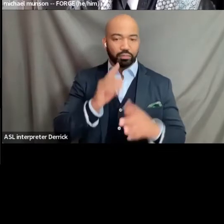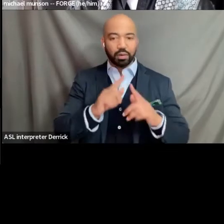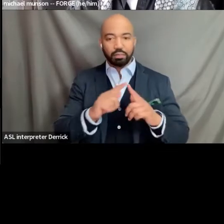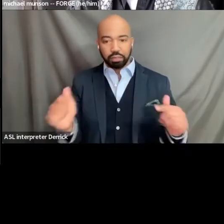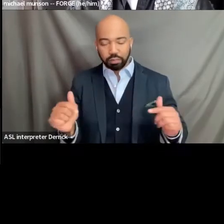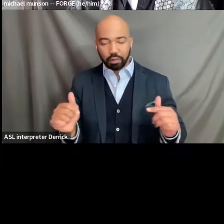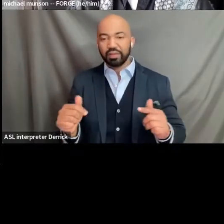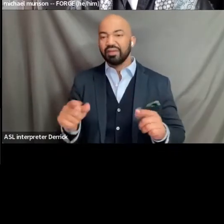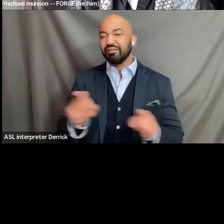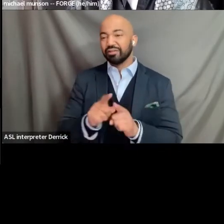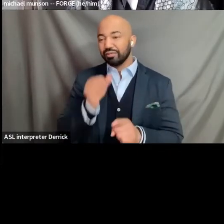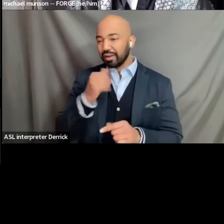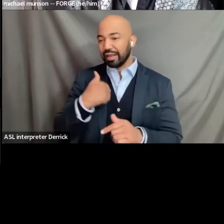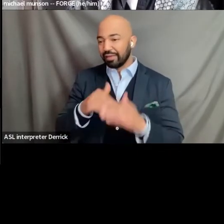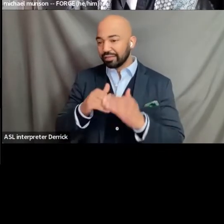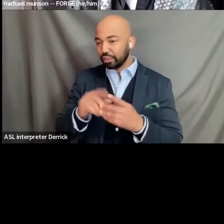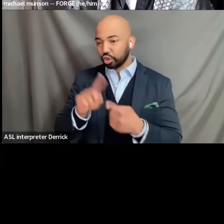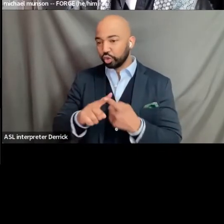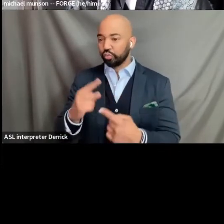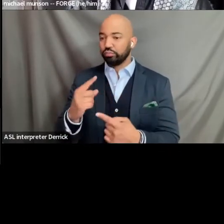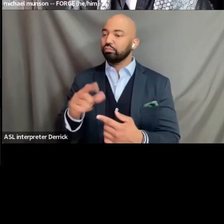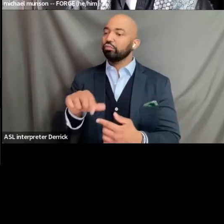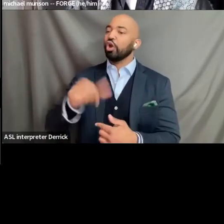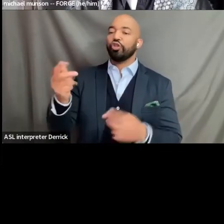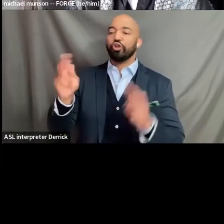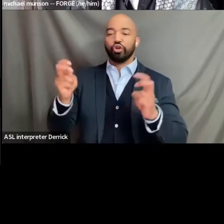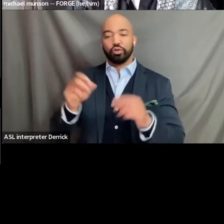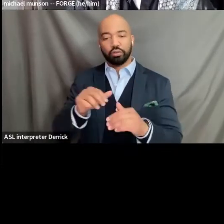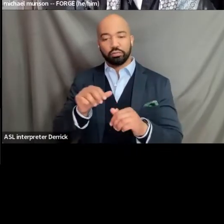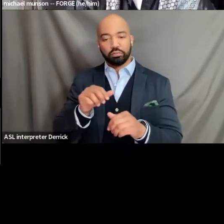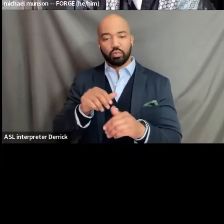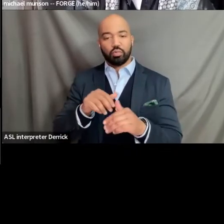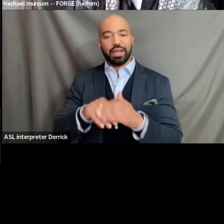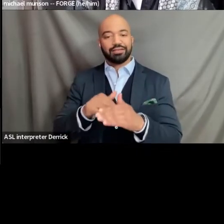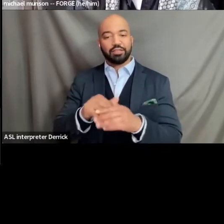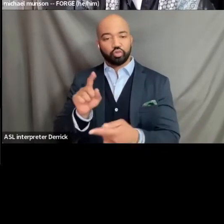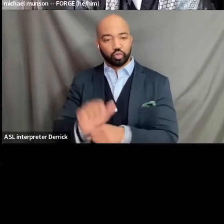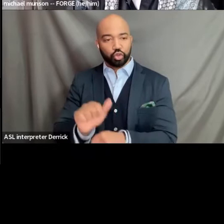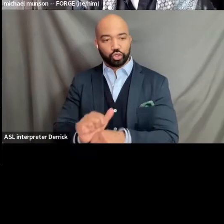is that there is a huge, huge, huge difference between the general population